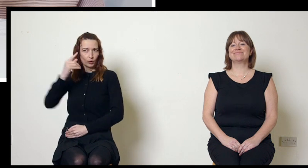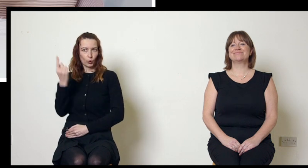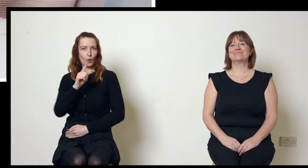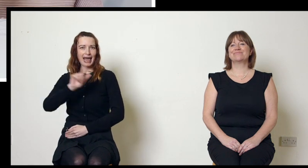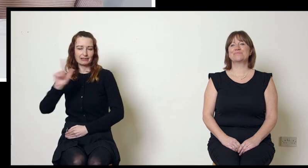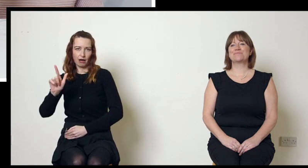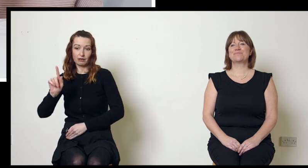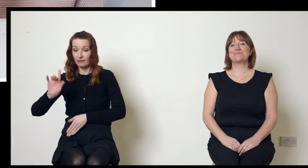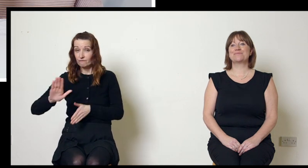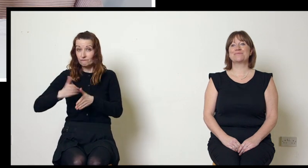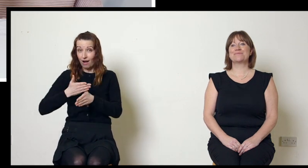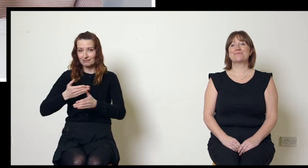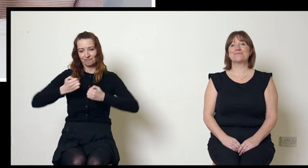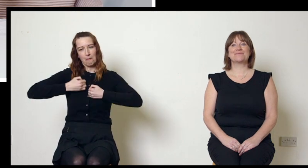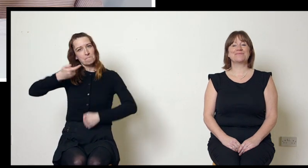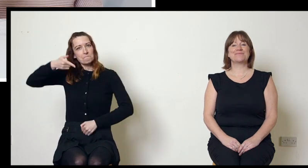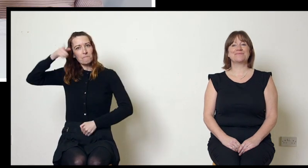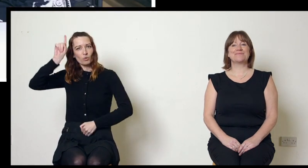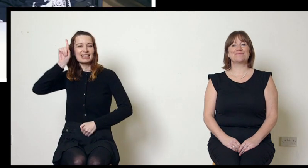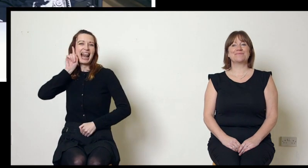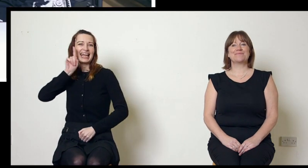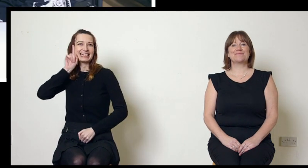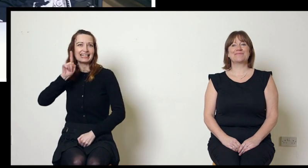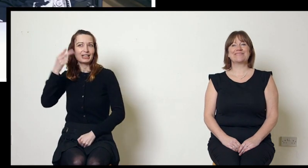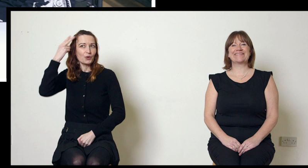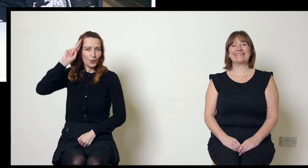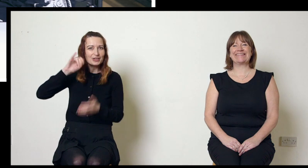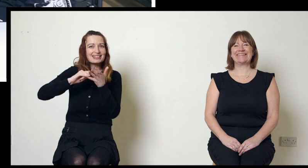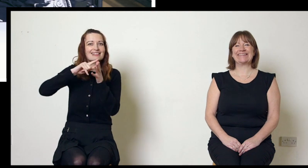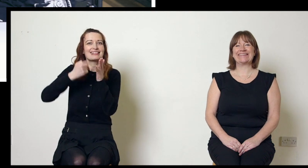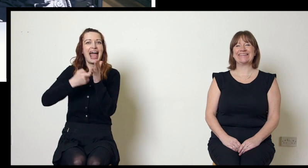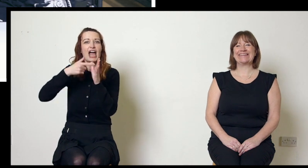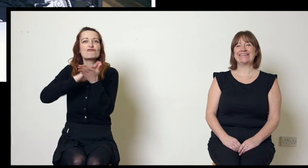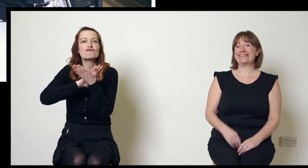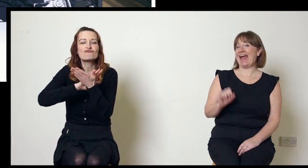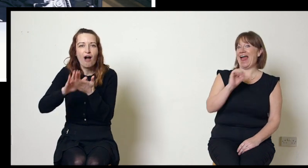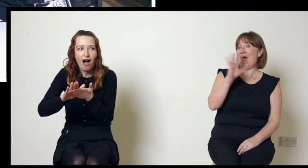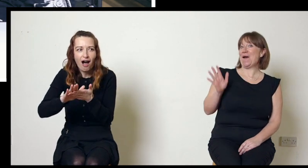But we have got our boss lady, AKA Sarah sat here on my left. Hello.